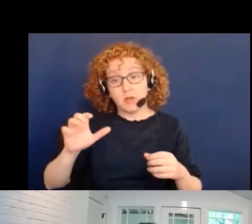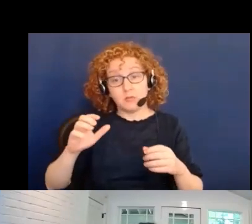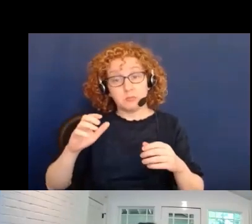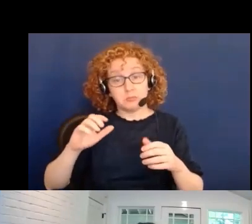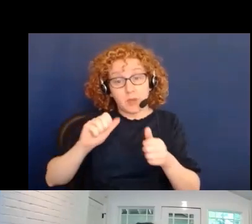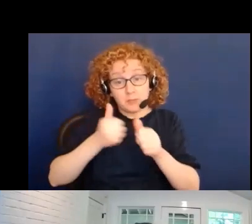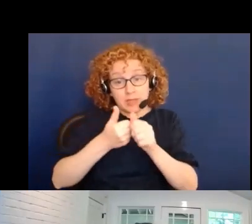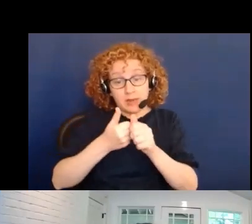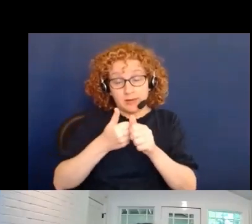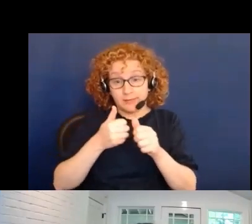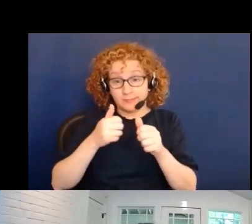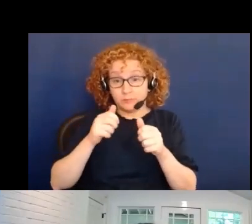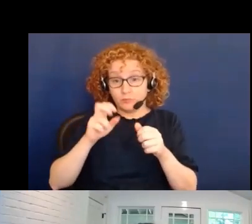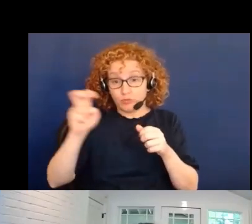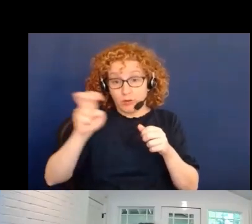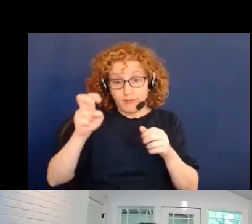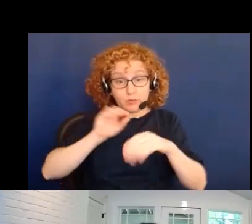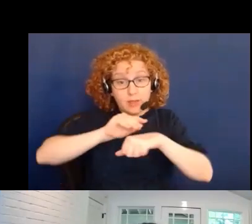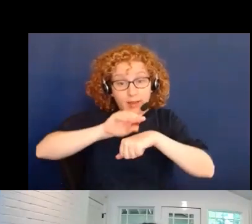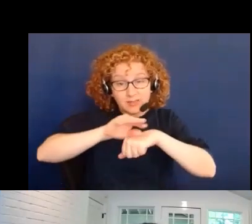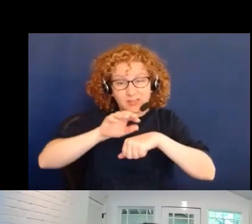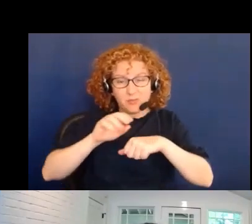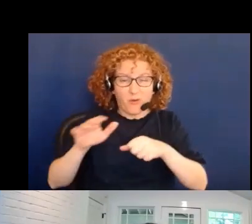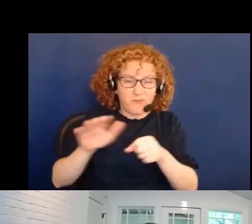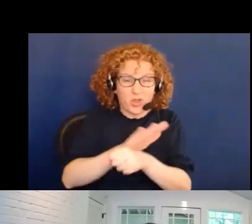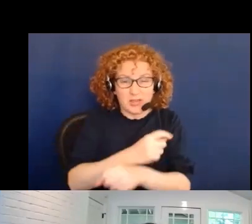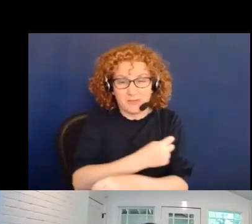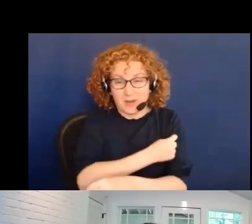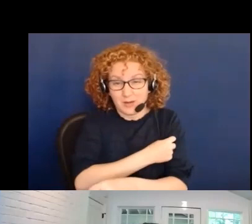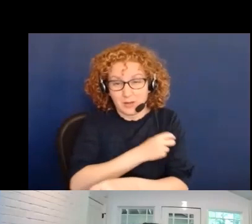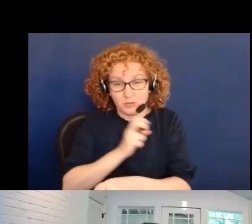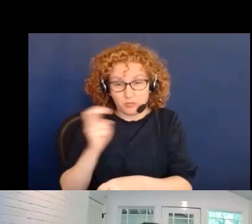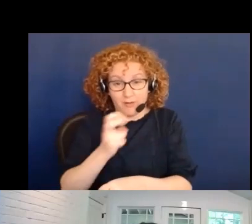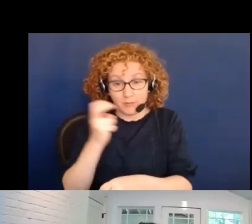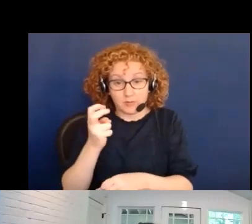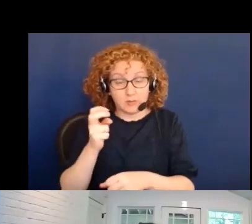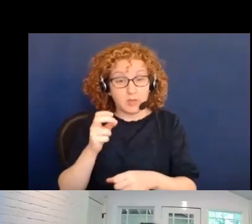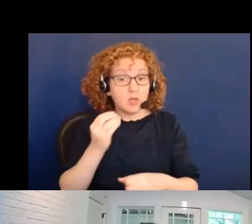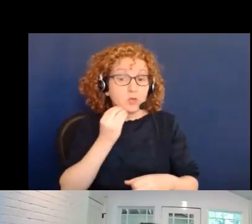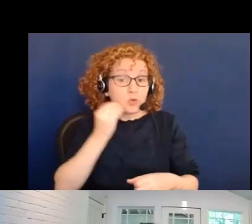and fully vaccinated travelers traveling domestically do not need to get tested before